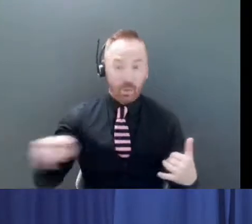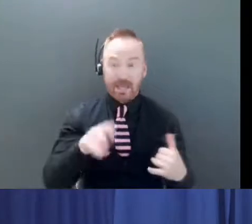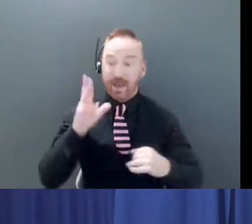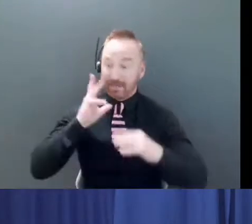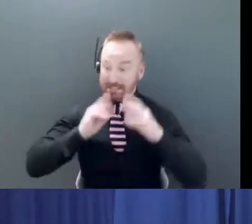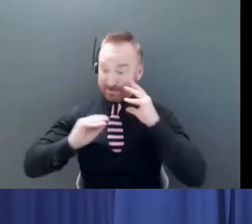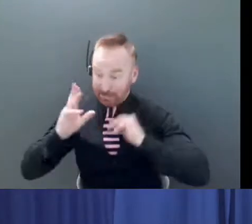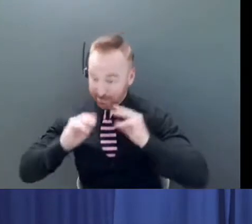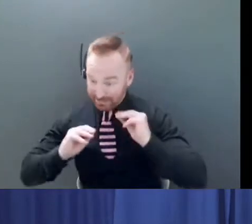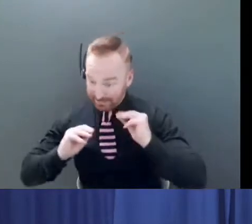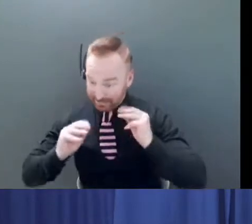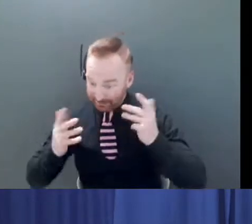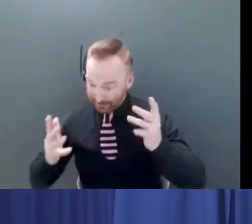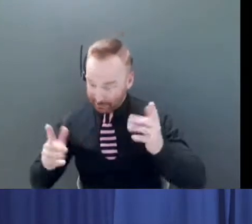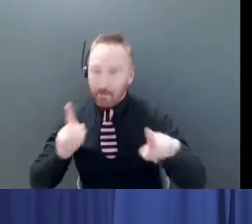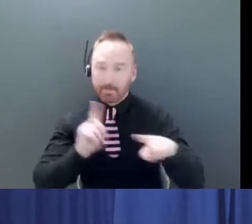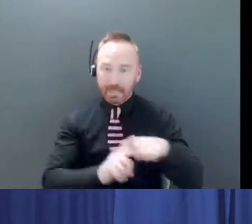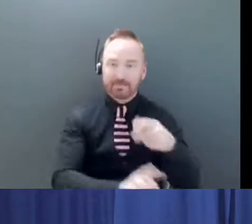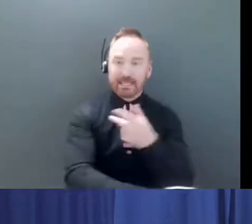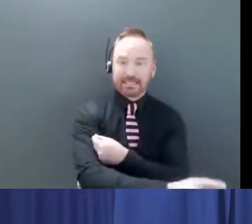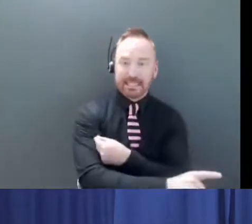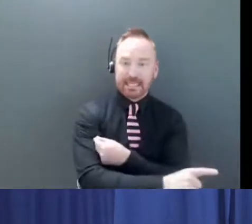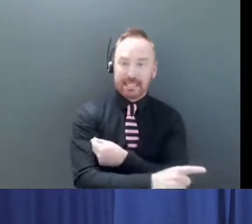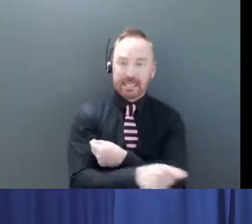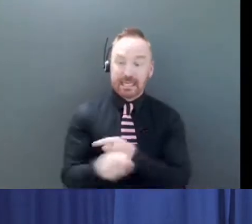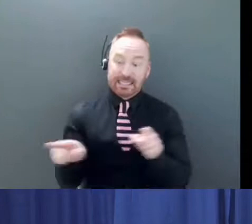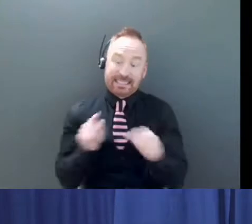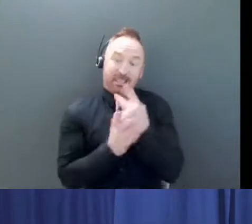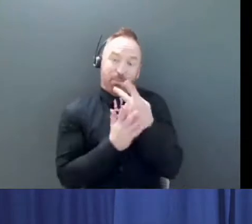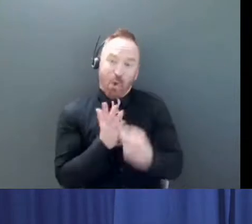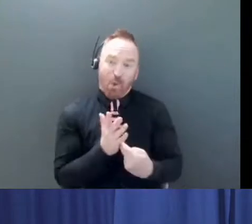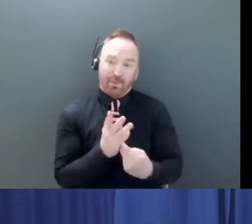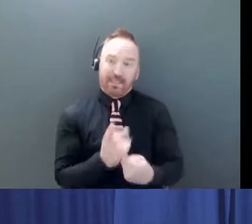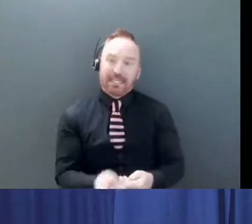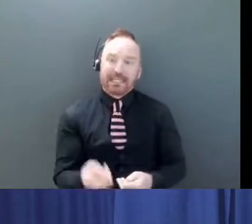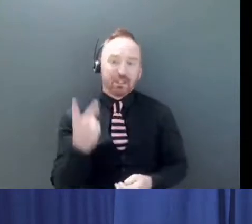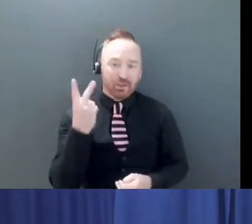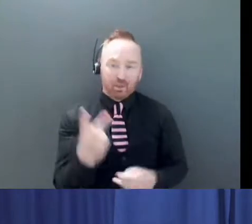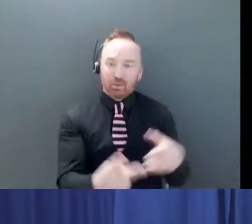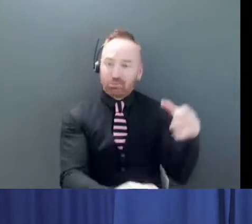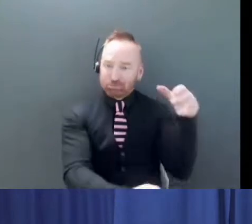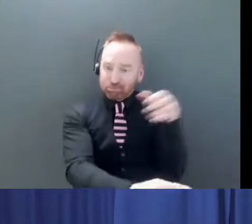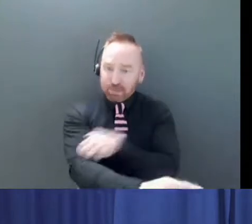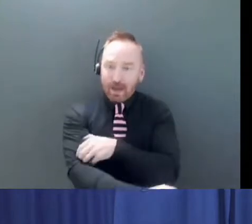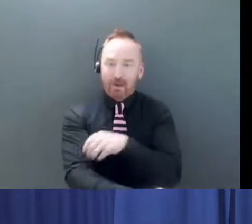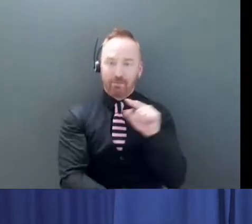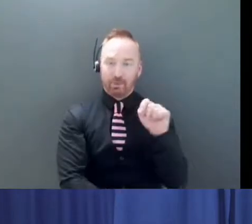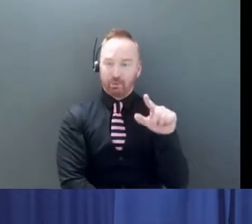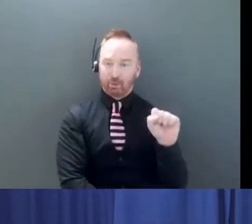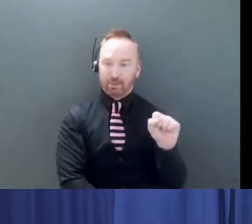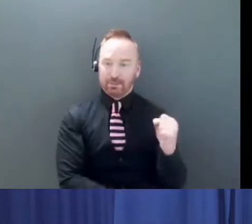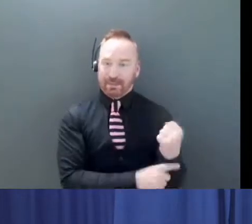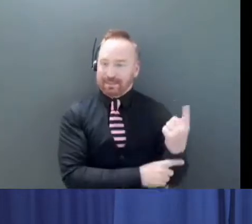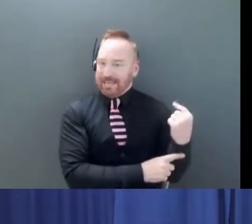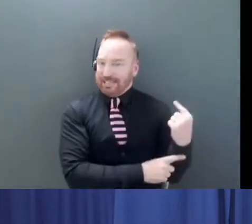that we did not have this time last year. And we have been very successful with our schools throughout this pandemic.